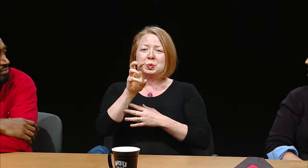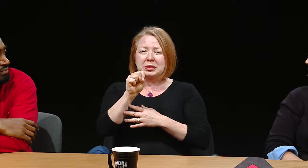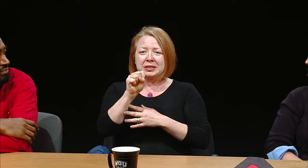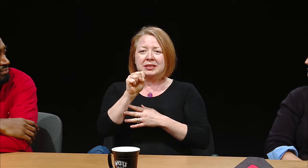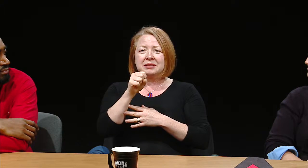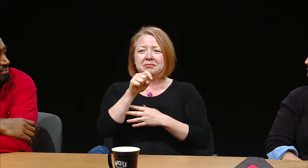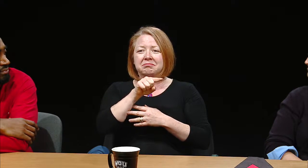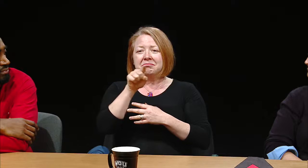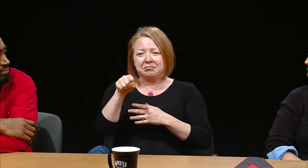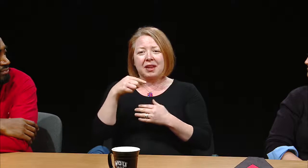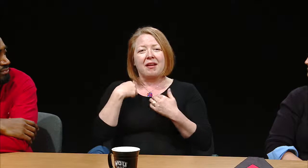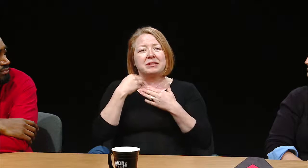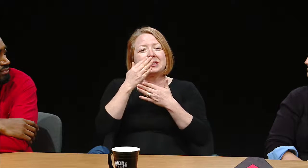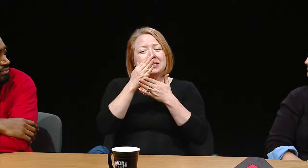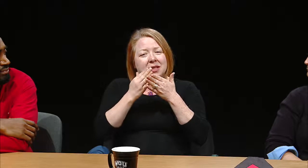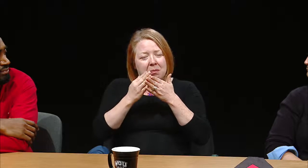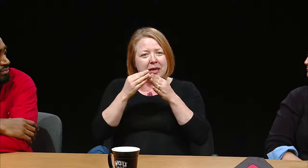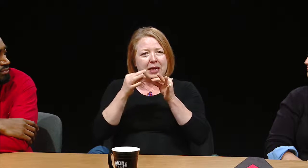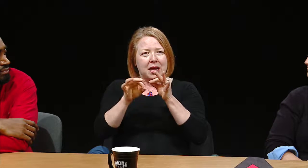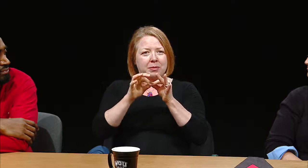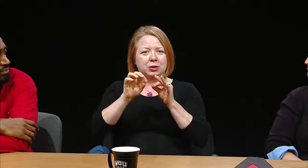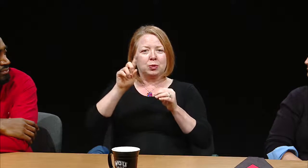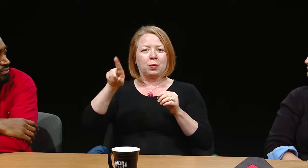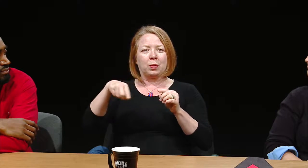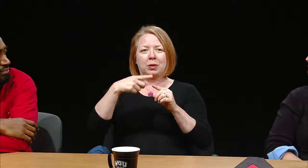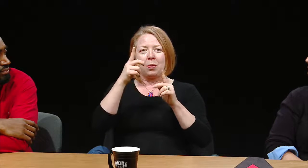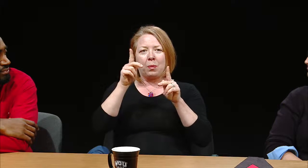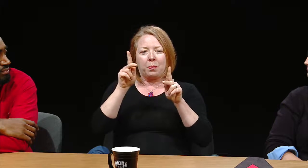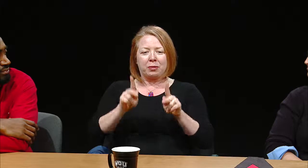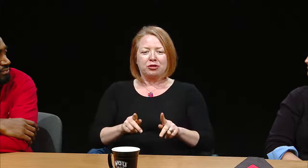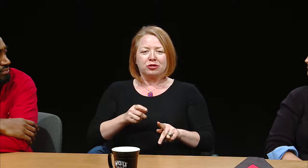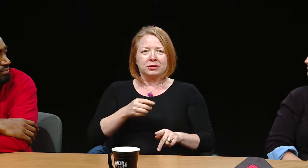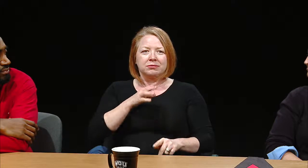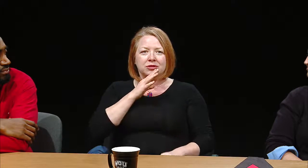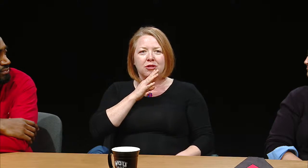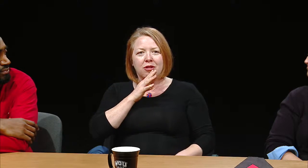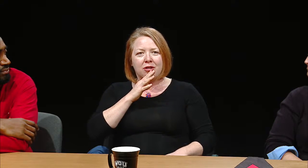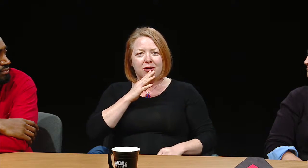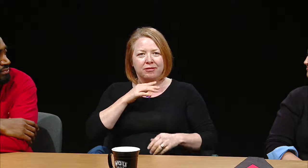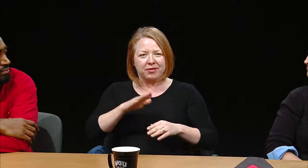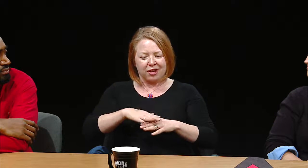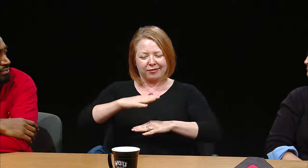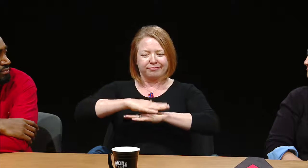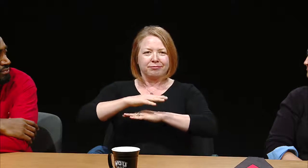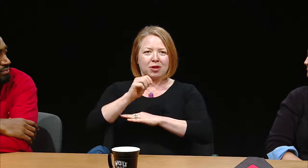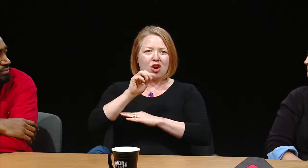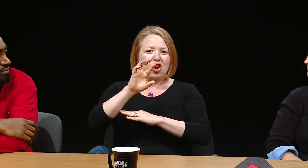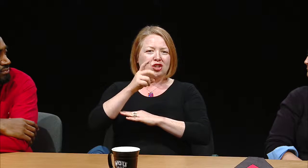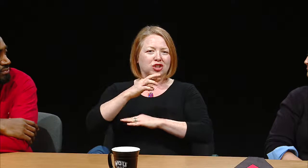Captions were turned on already on the video, and I didn't know how to turn them off. I tried and tried and tried and tried, because at first